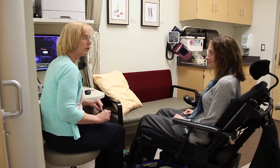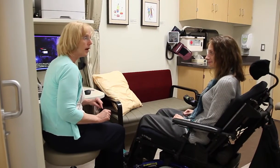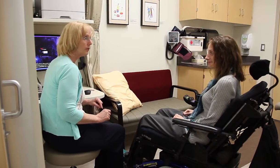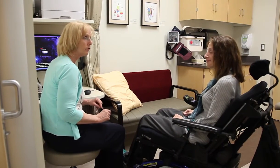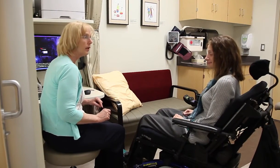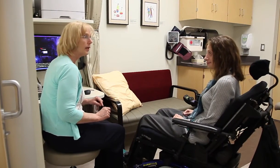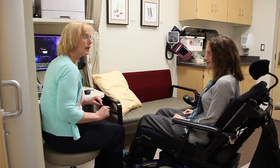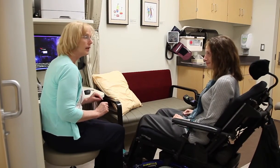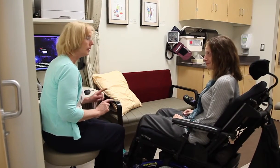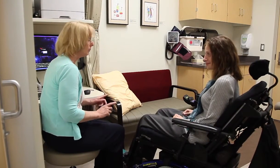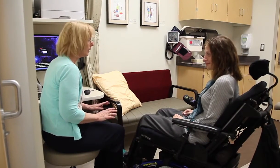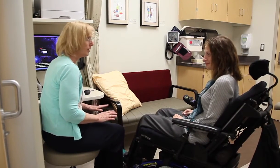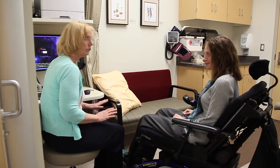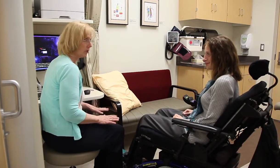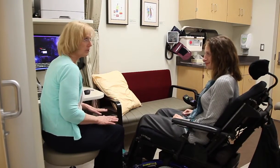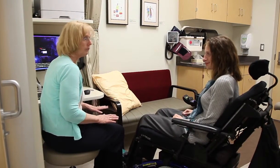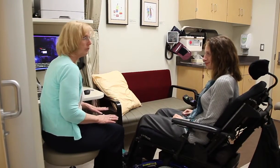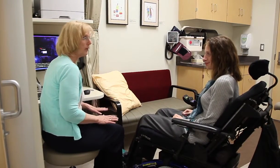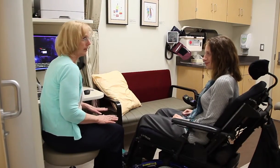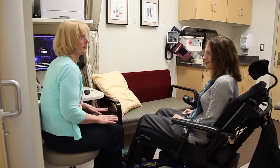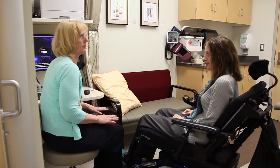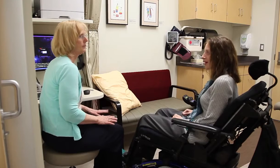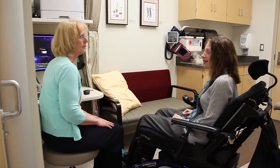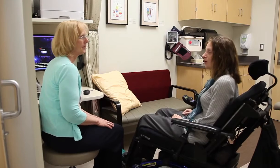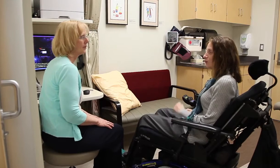the doctor and he will be in in just a few minutes. - Okay.